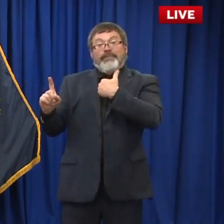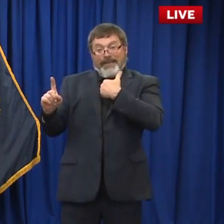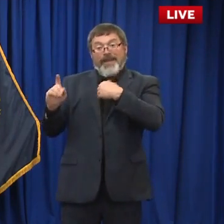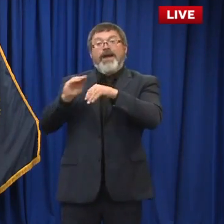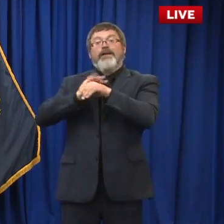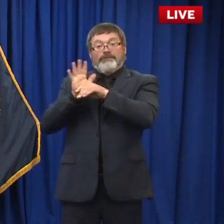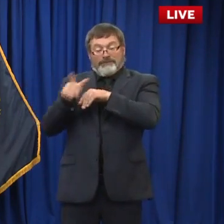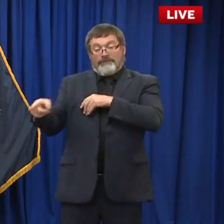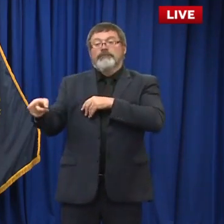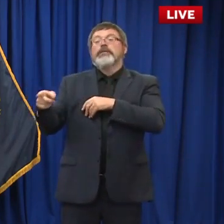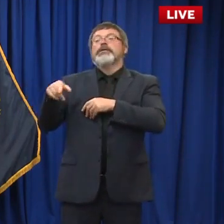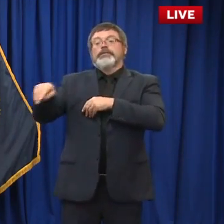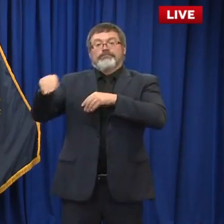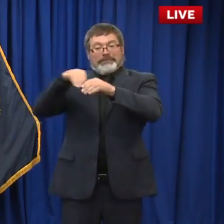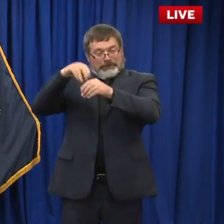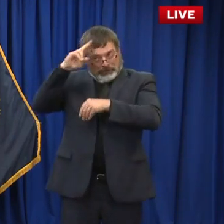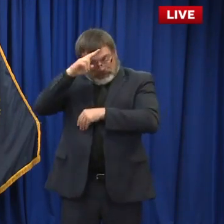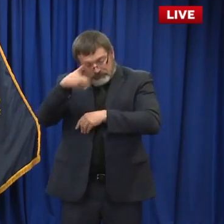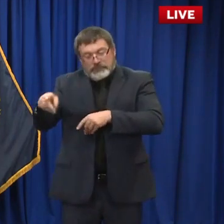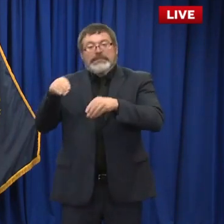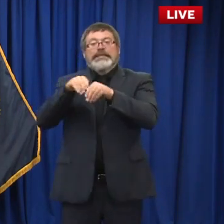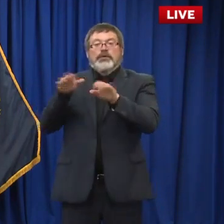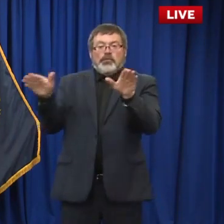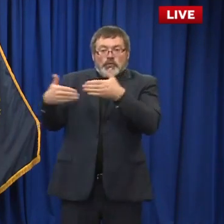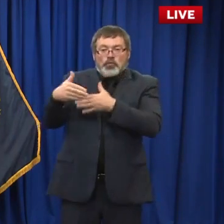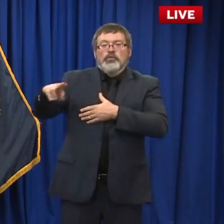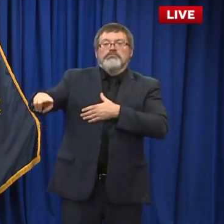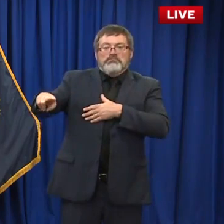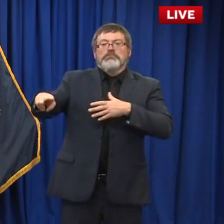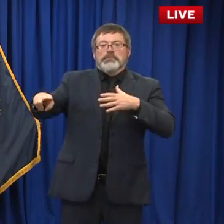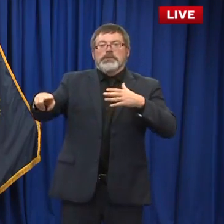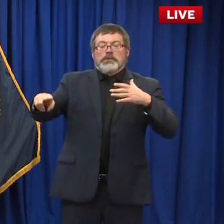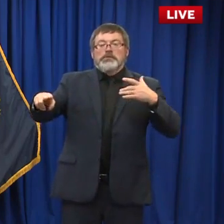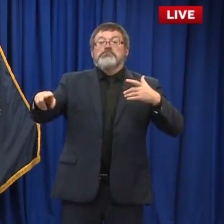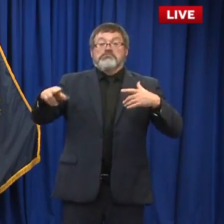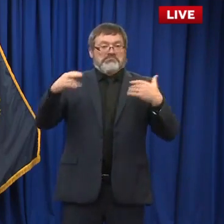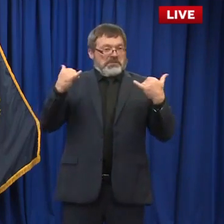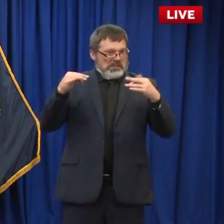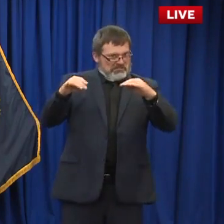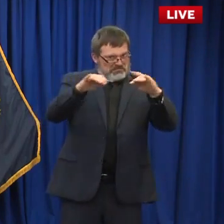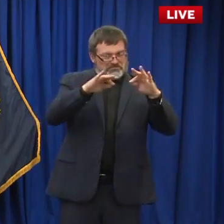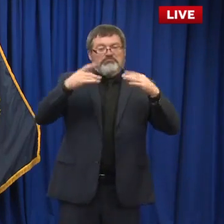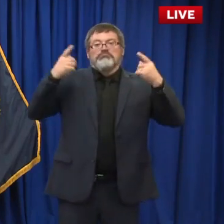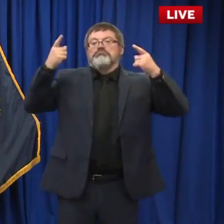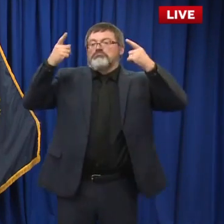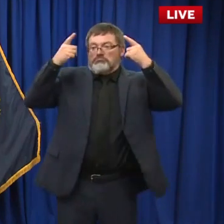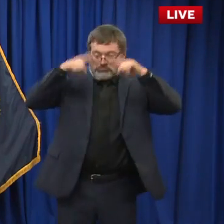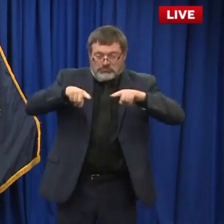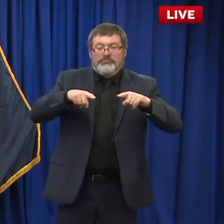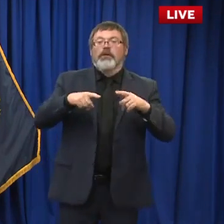HOSPITAL, EITHER EMERGENCY ROOM OR INPATIENT, YOU WILL BE ASKED NOW TO DESIGNATE A SUPPORT PERSON.